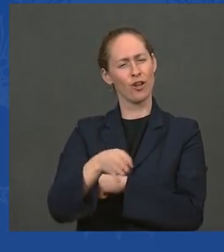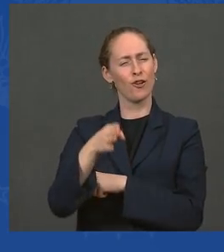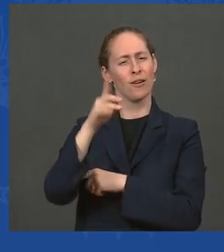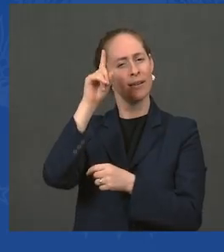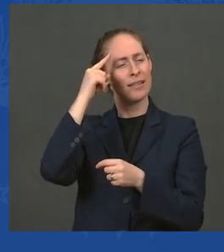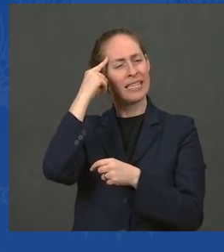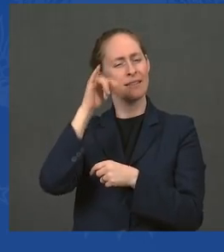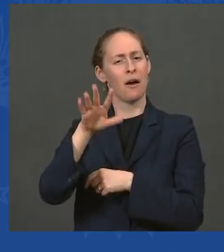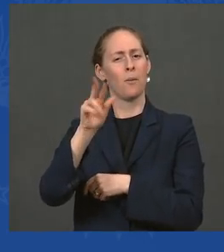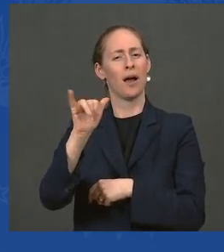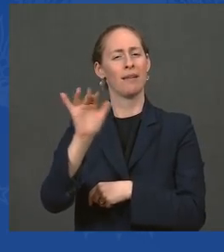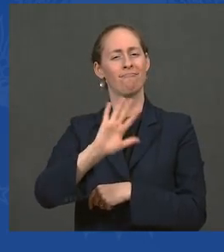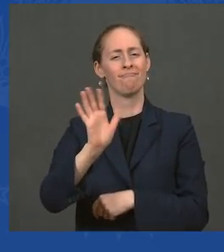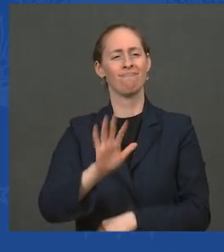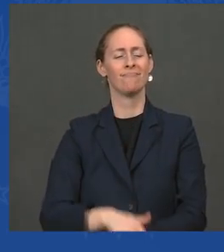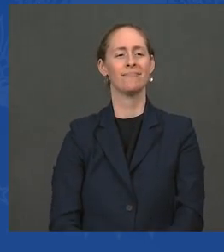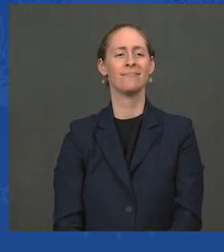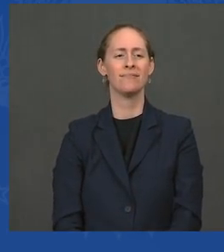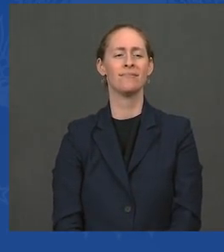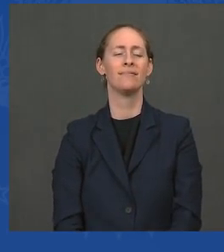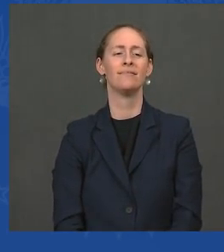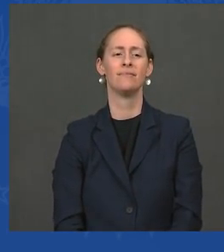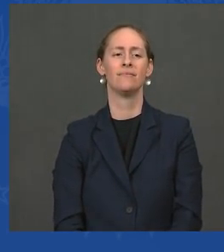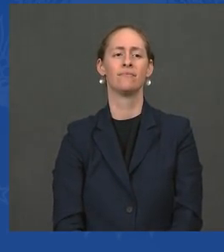Which means it's always a good -- good bet to bet on America. And that's what these